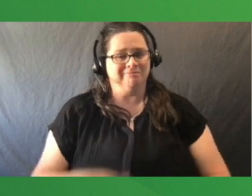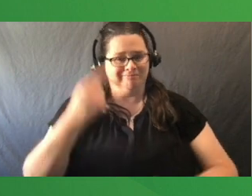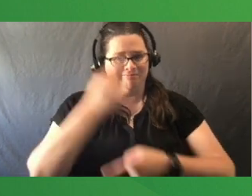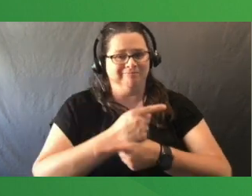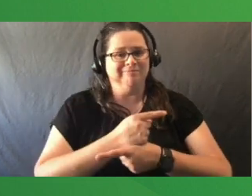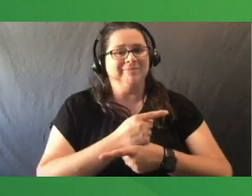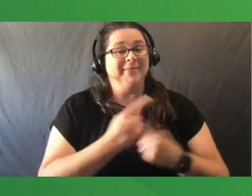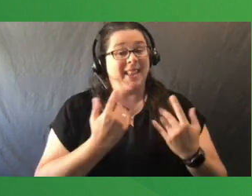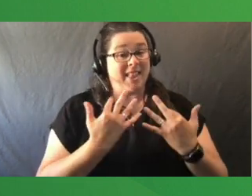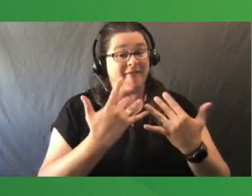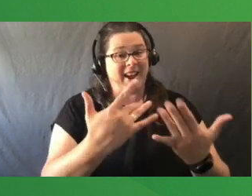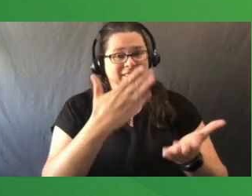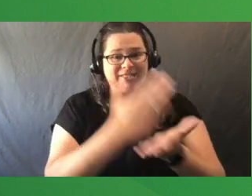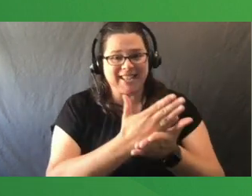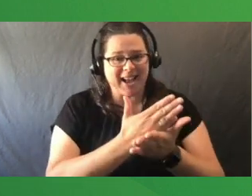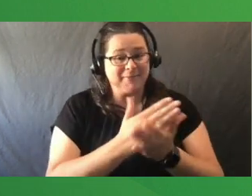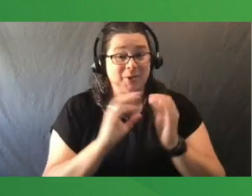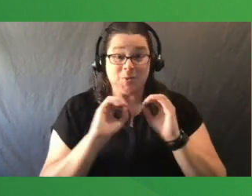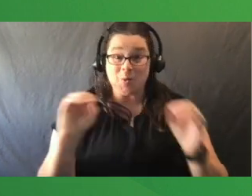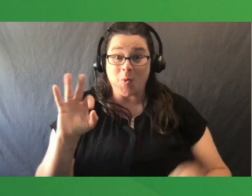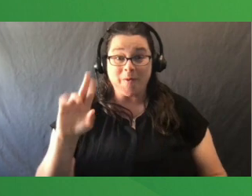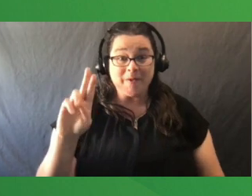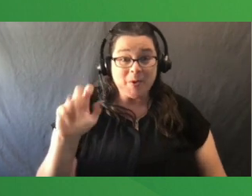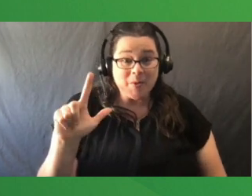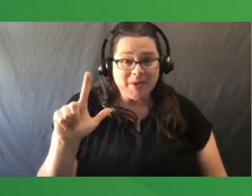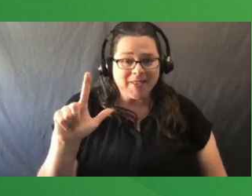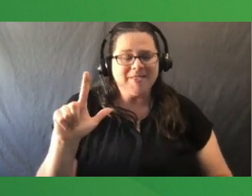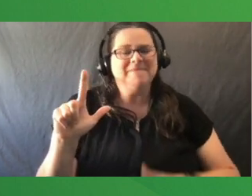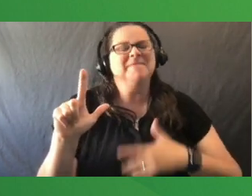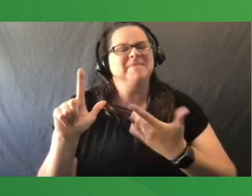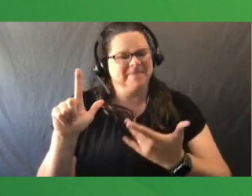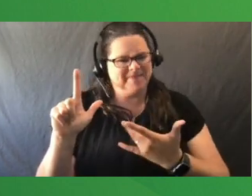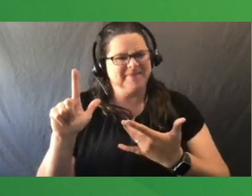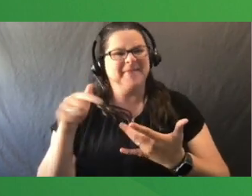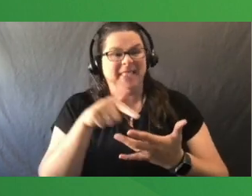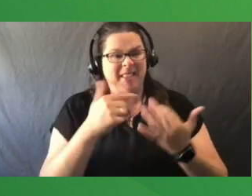So if there's no fuel, there is no fire.